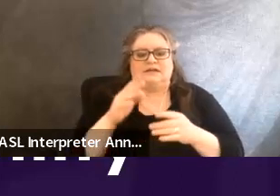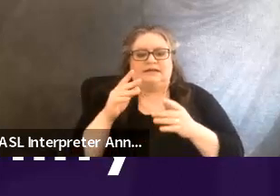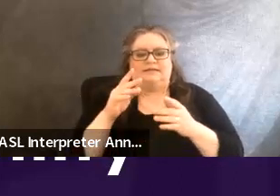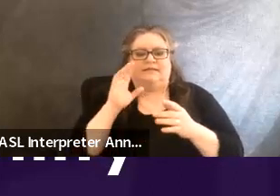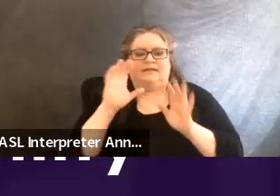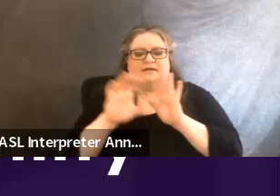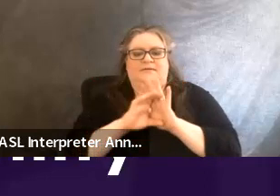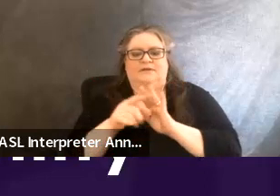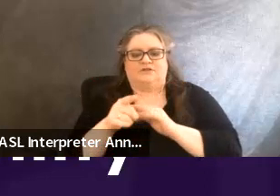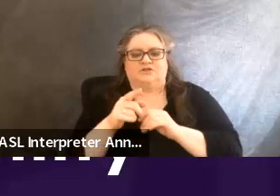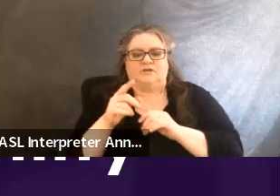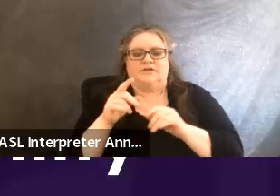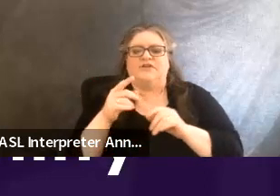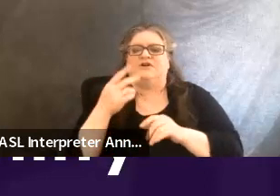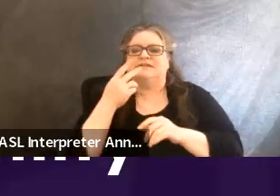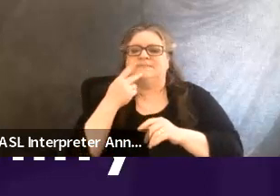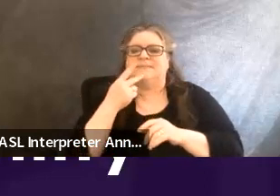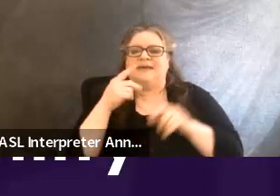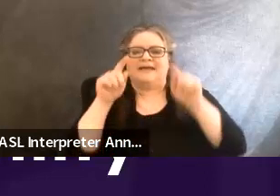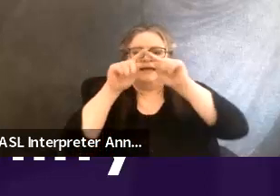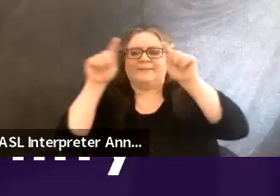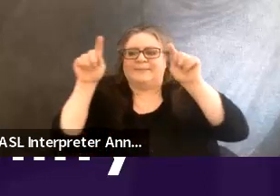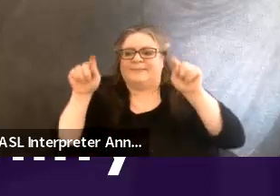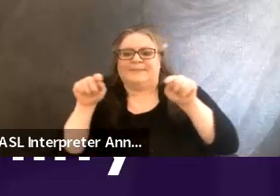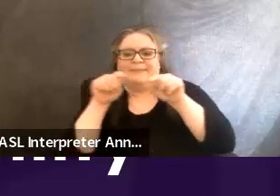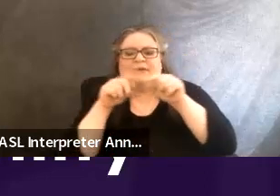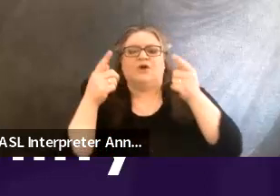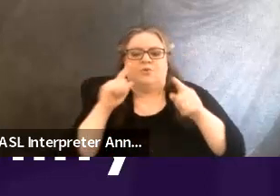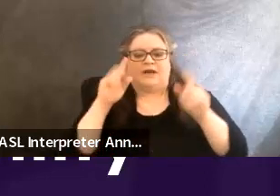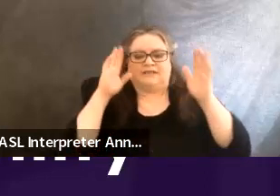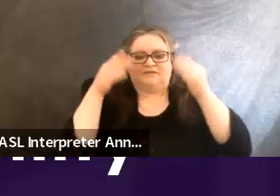there's a pink outline around the element when it is in focus.